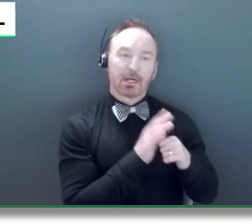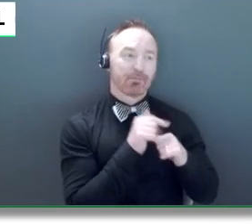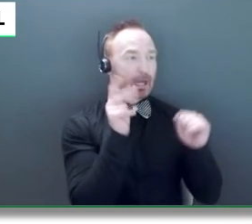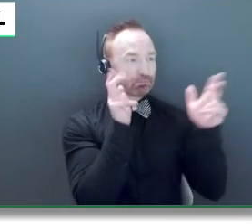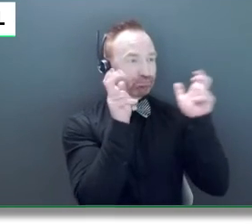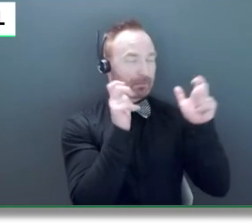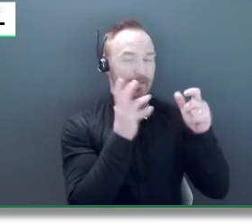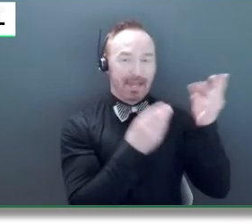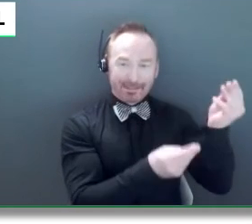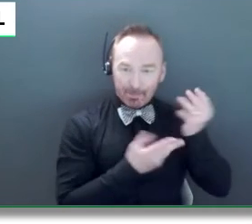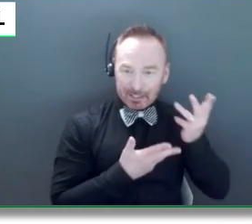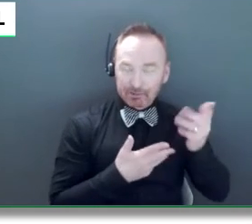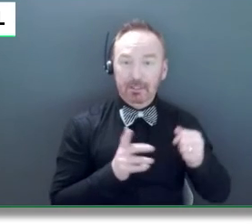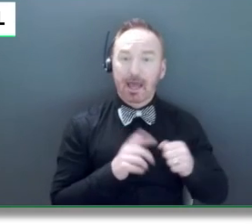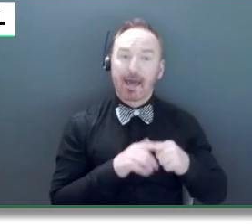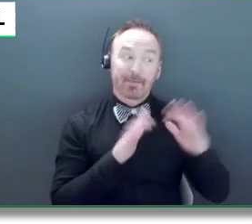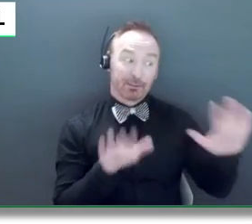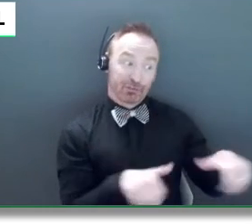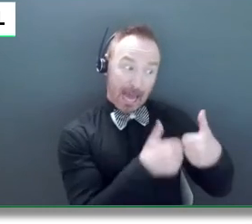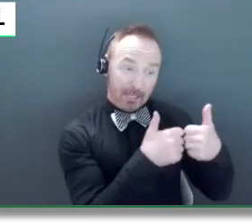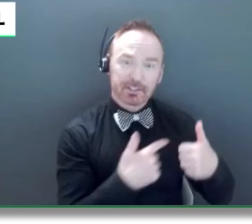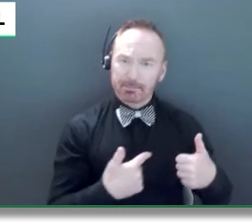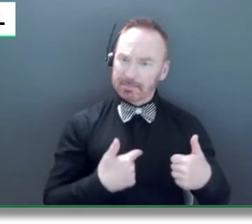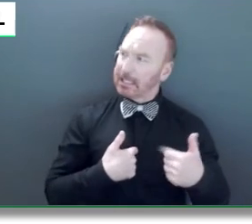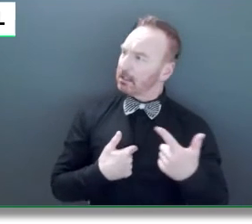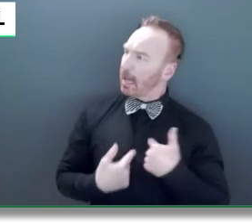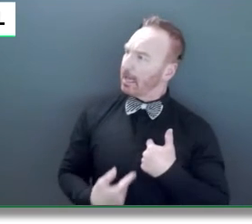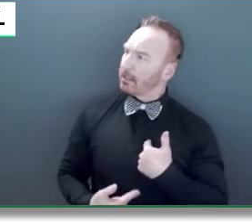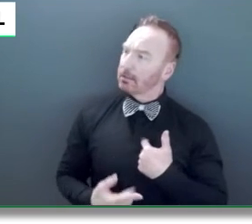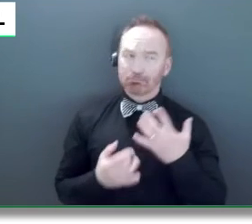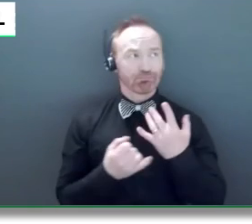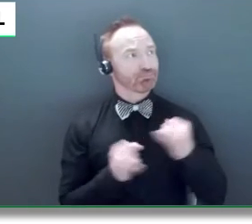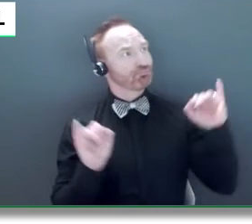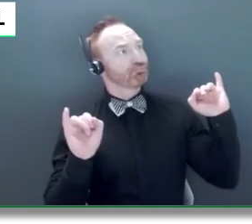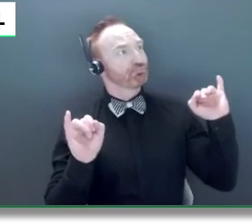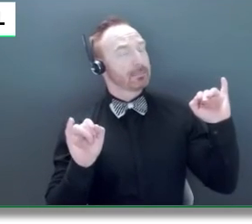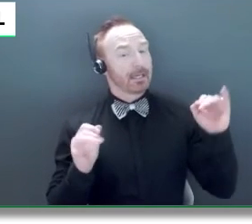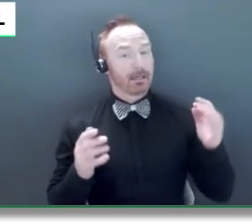and and bringing here uh has created a positive impact for